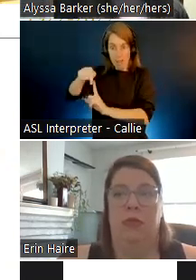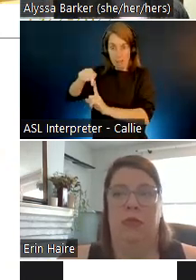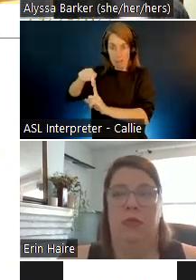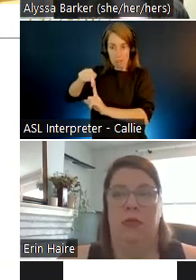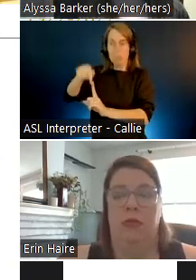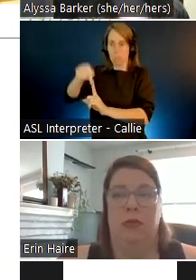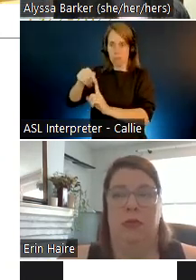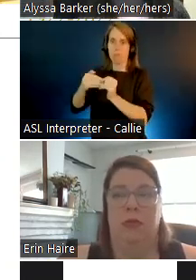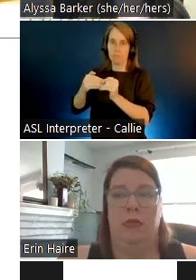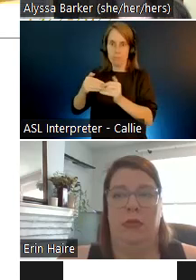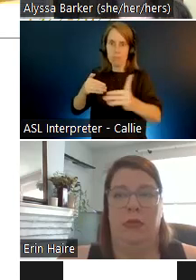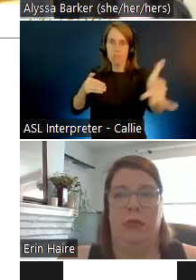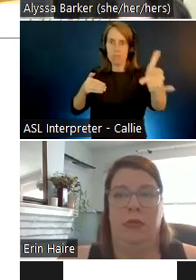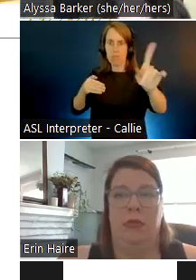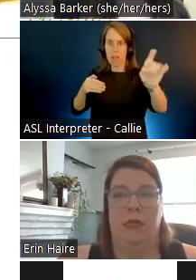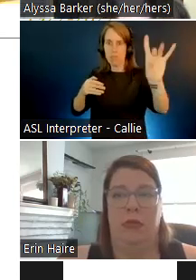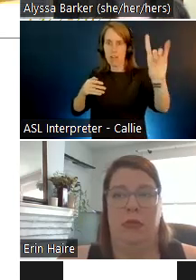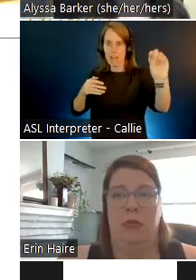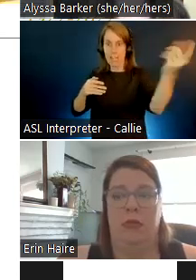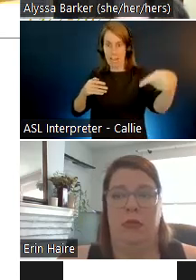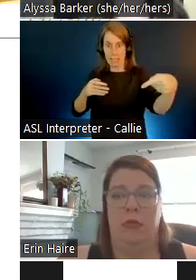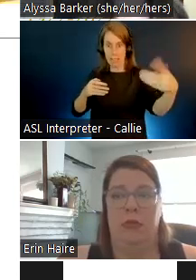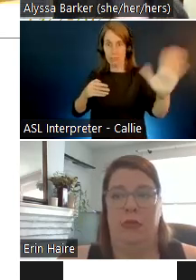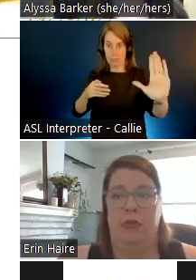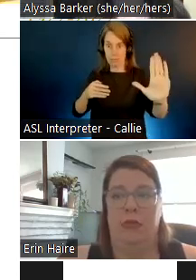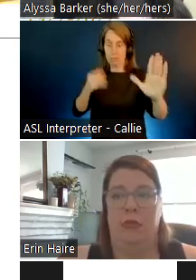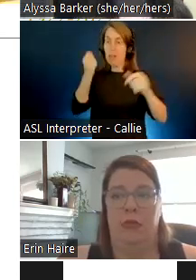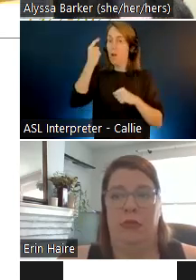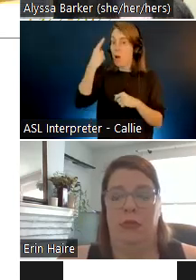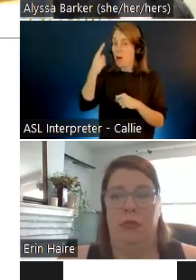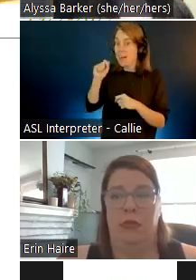of discriminatory action if it's something that's ongoing such as being denied an accommodation